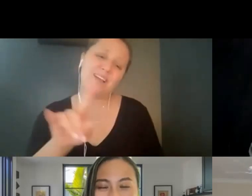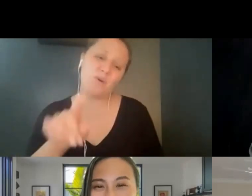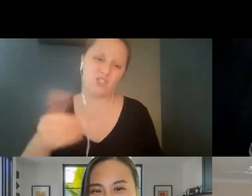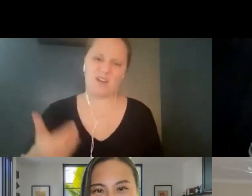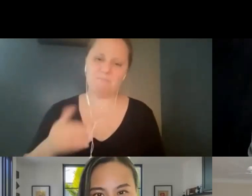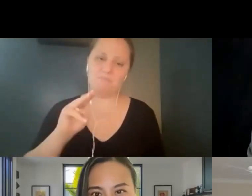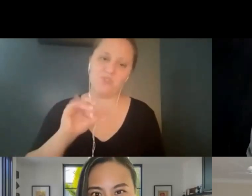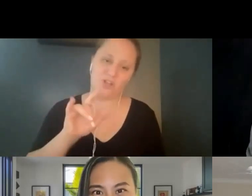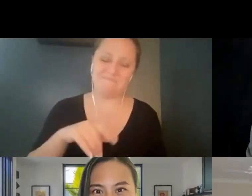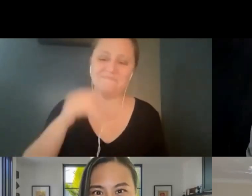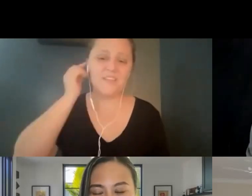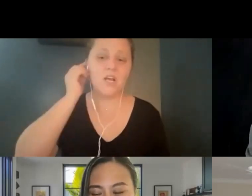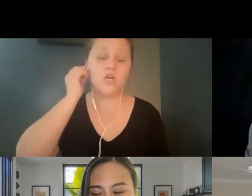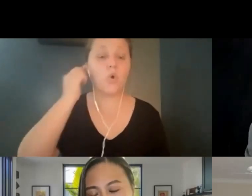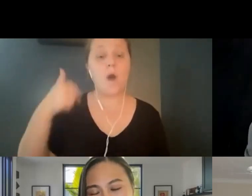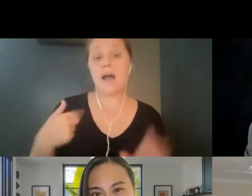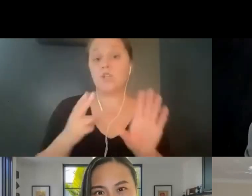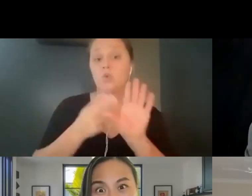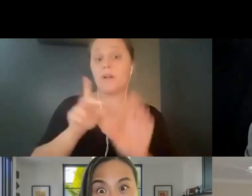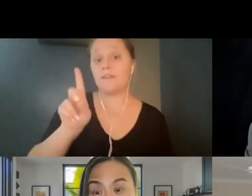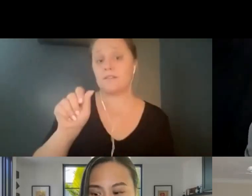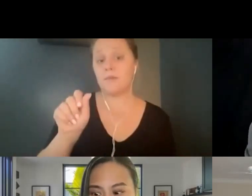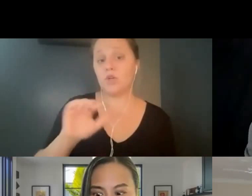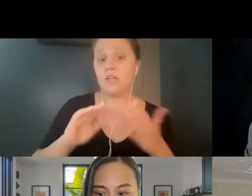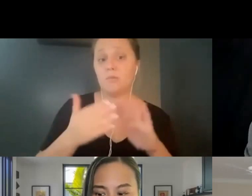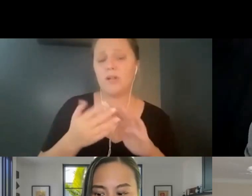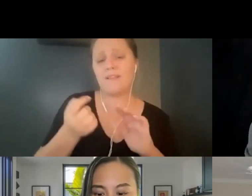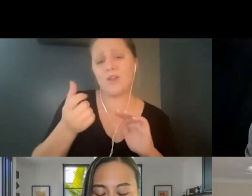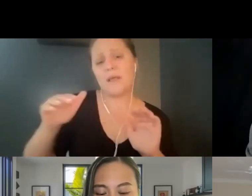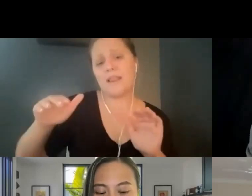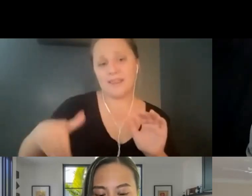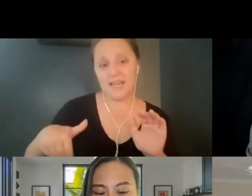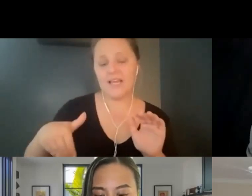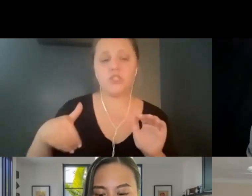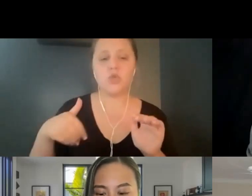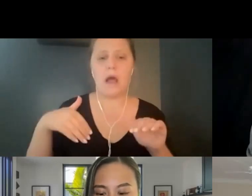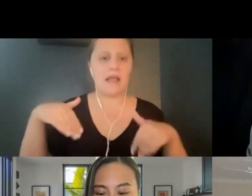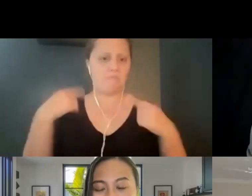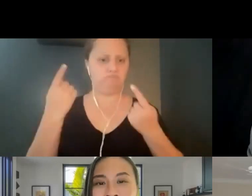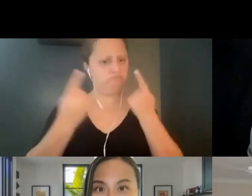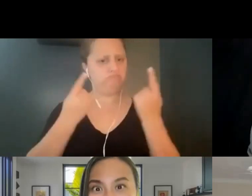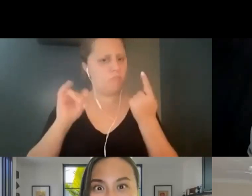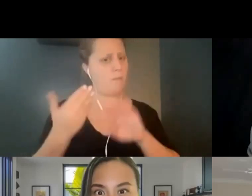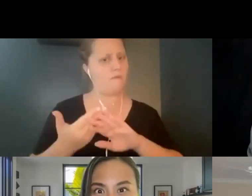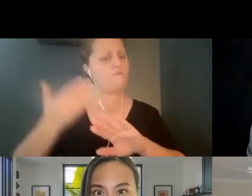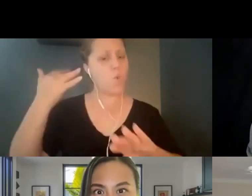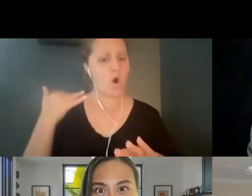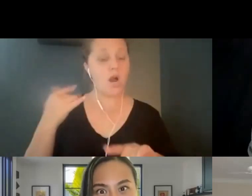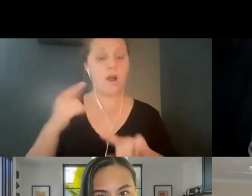person who kind of joined the disability community late. I hadn't given this a lot of thought but as a person who's you know had to relearn all these things.